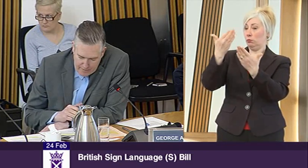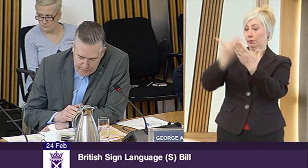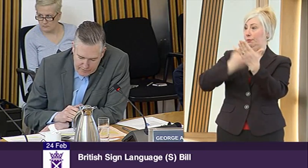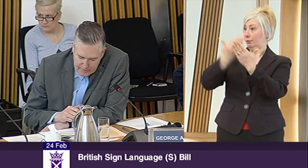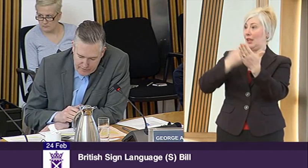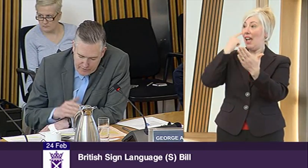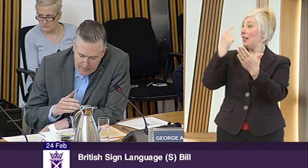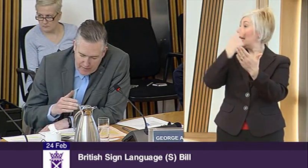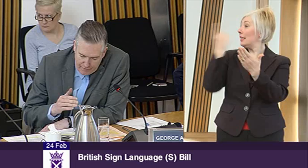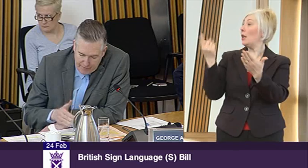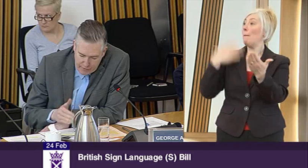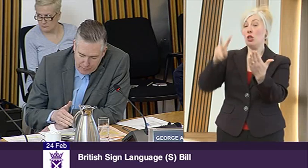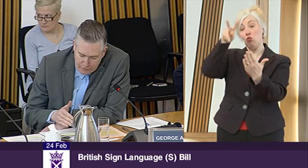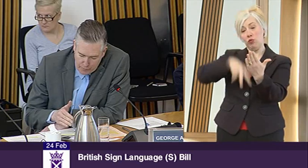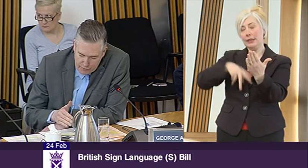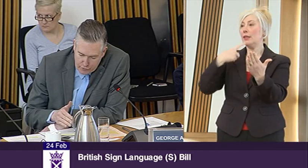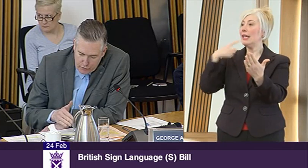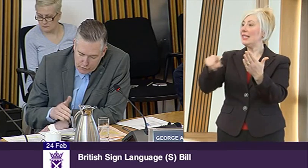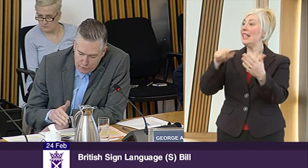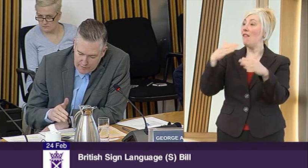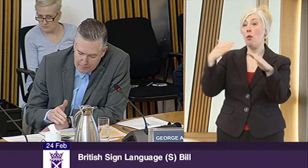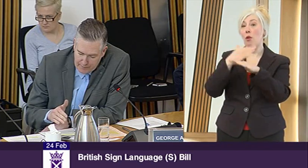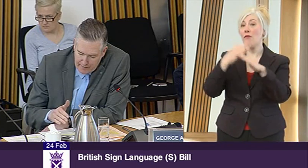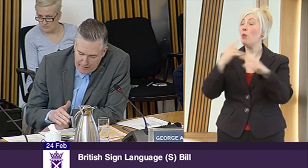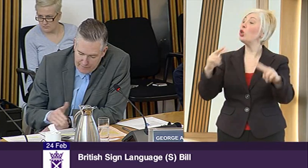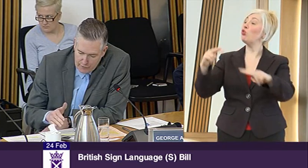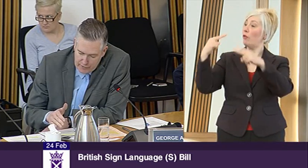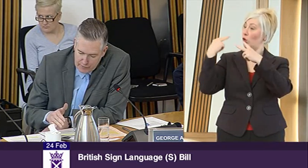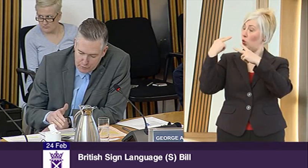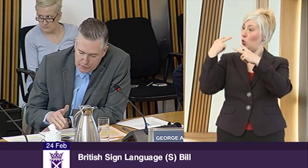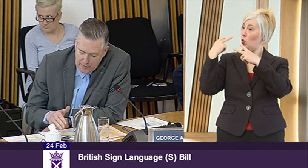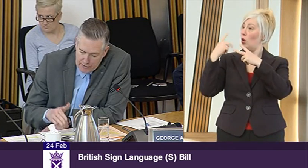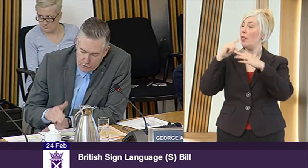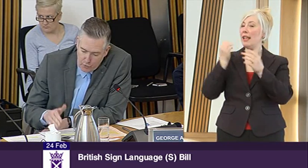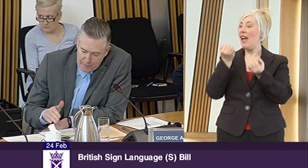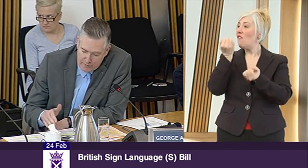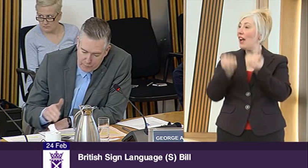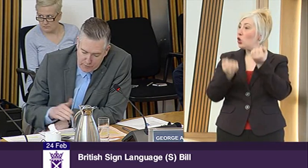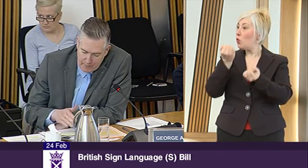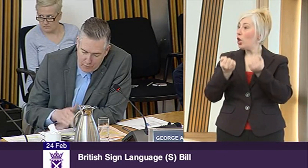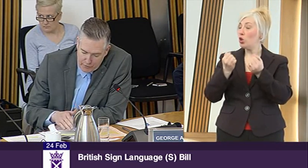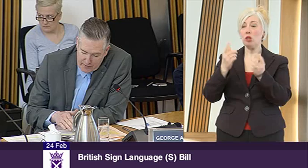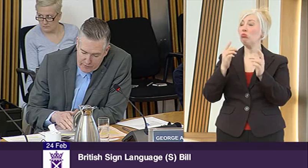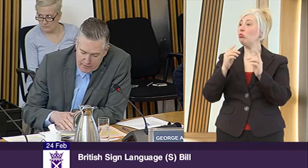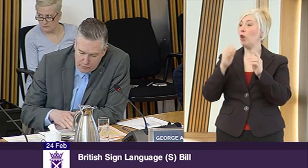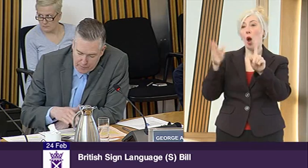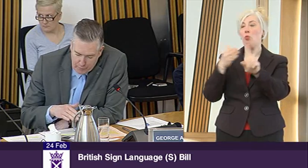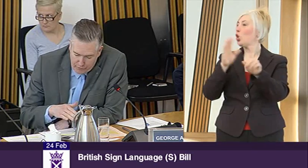which says: “If performance review is the chosen evaluation approach it should not be a simple ‘tick-box